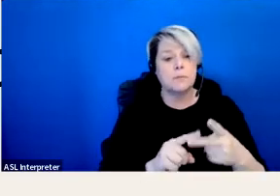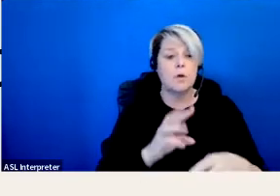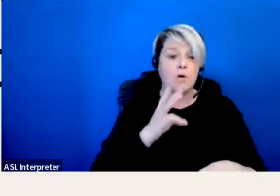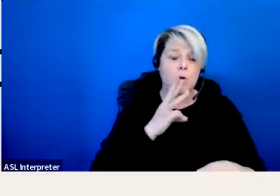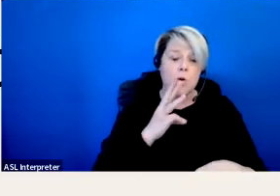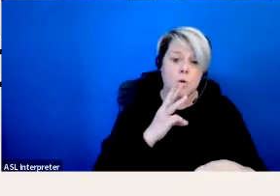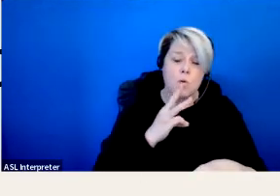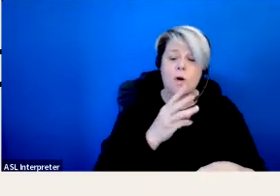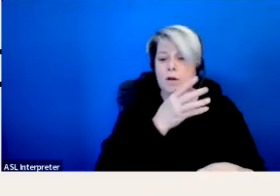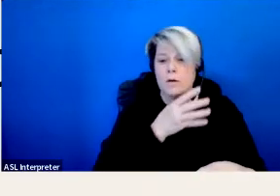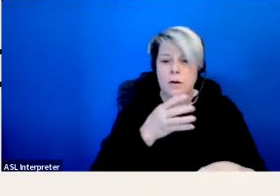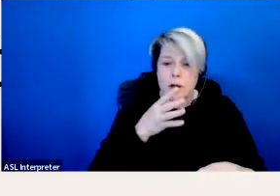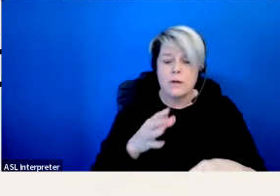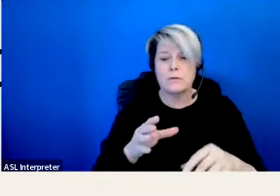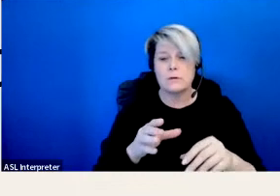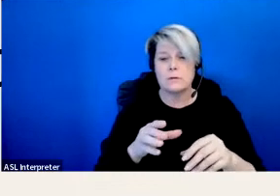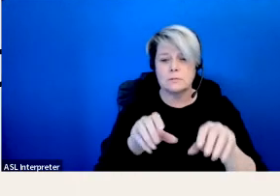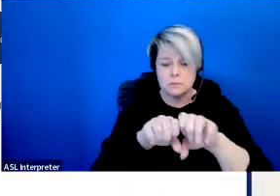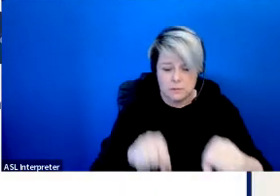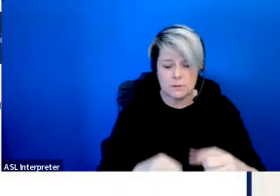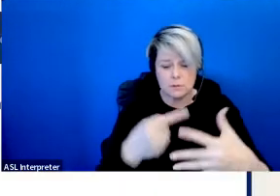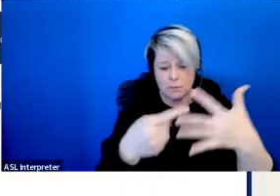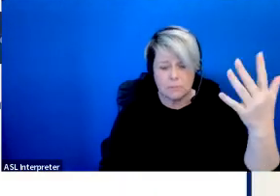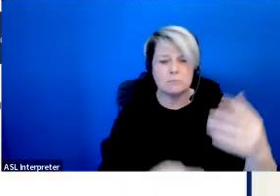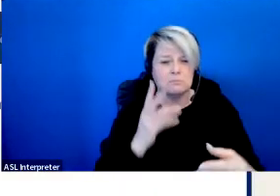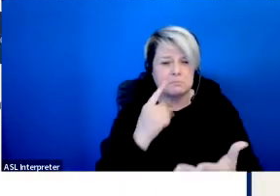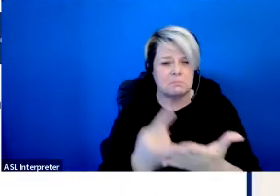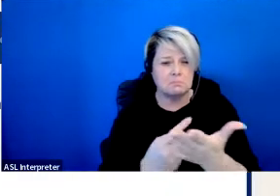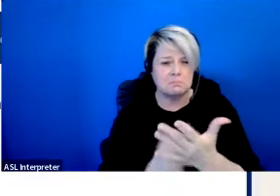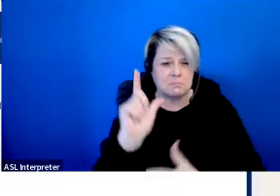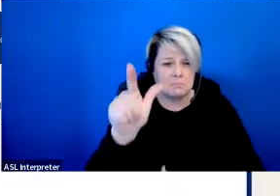website. From the alternative pharmacies stems rural and water and other systems we will discuss a little